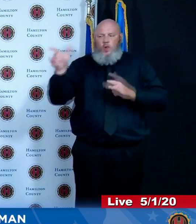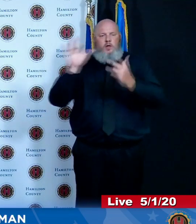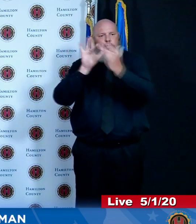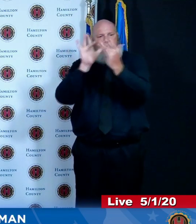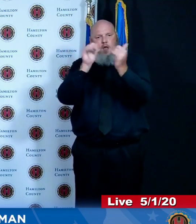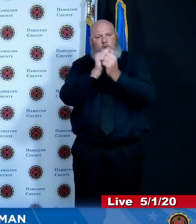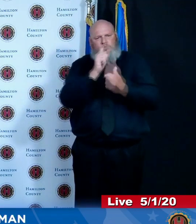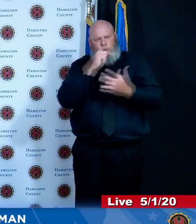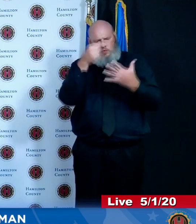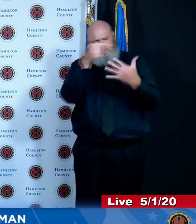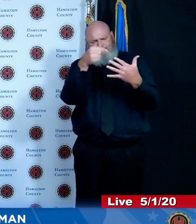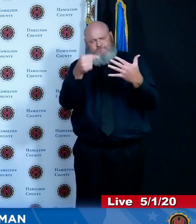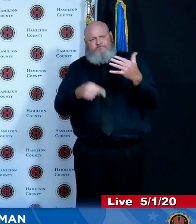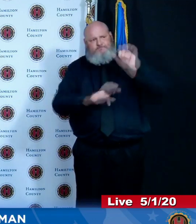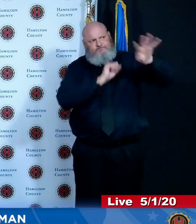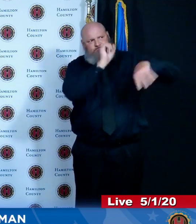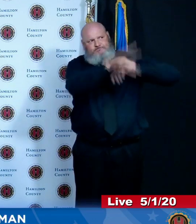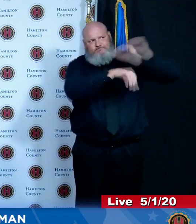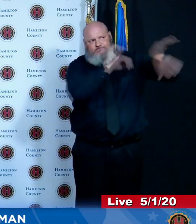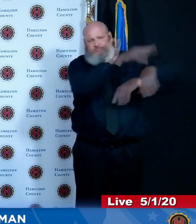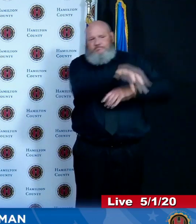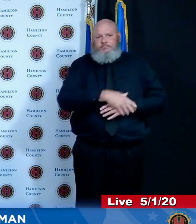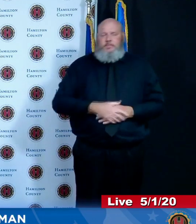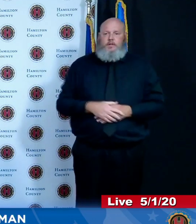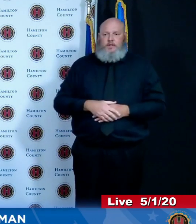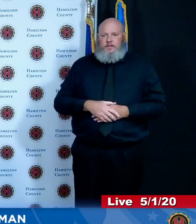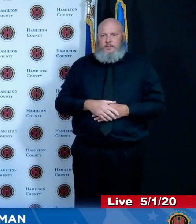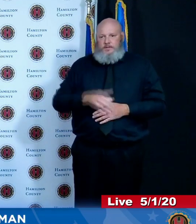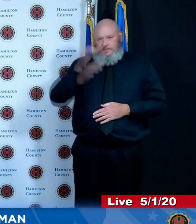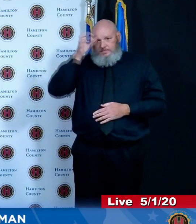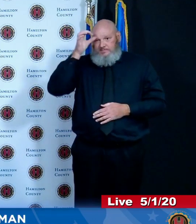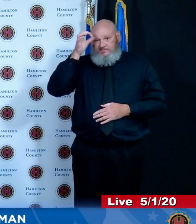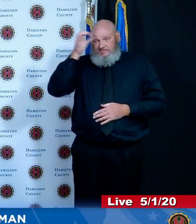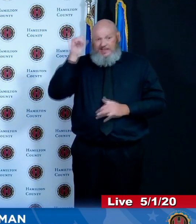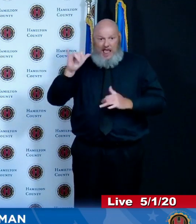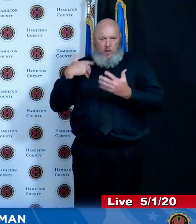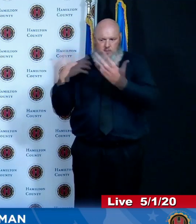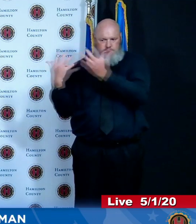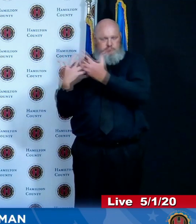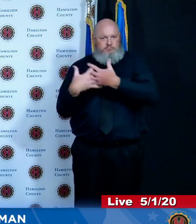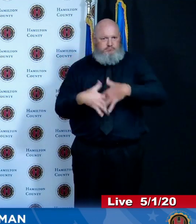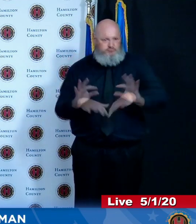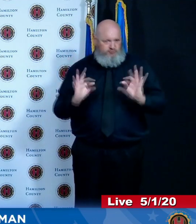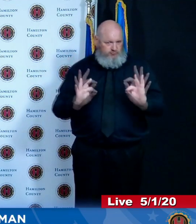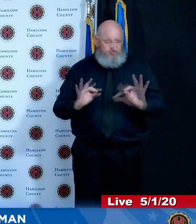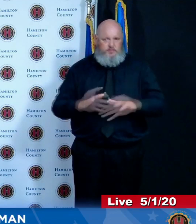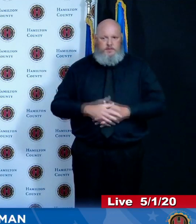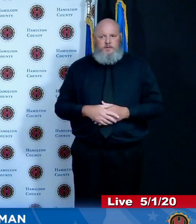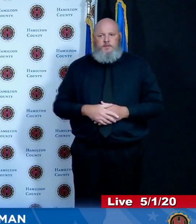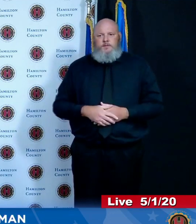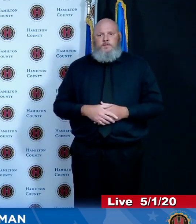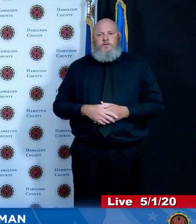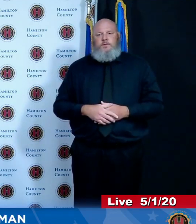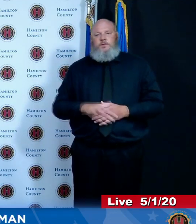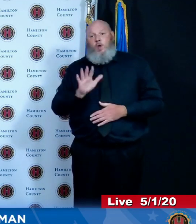right on the first time Ohio has had a lot of compliments and I think the work we have done here in Hamilton County should go noticed because